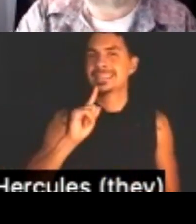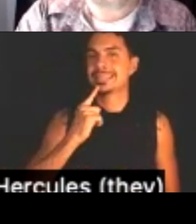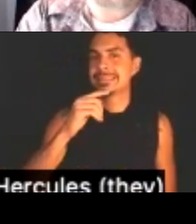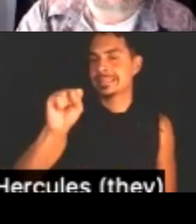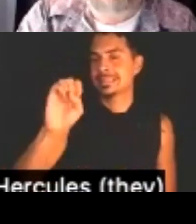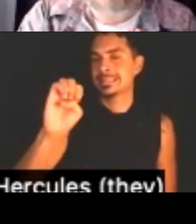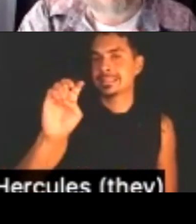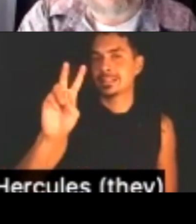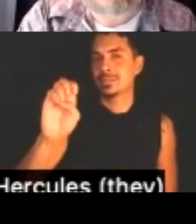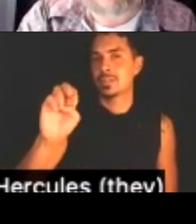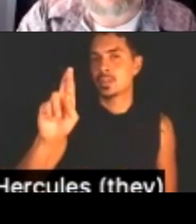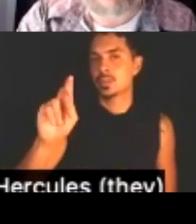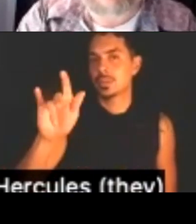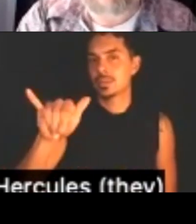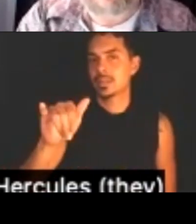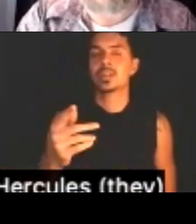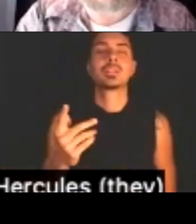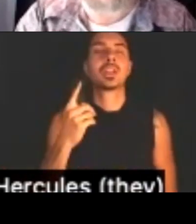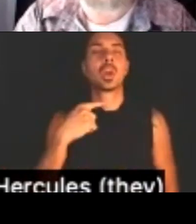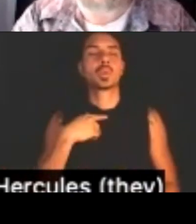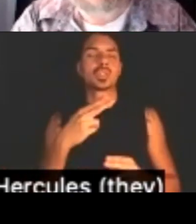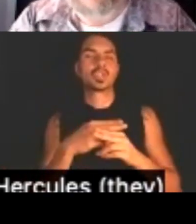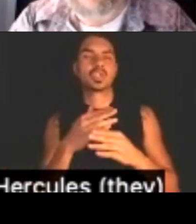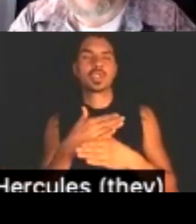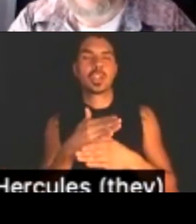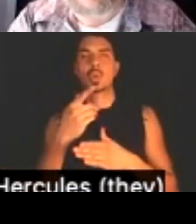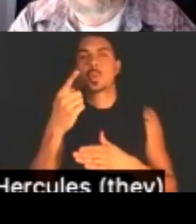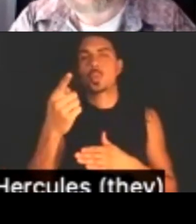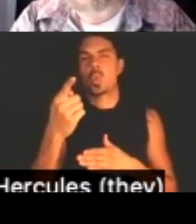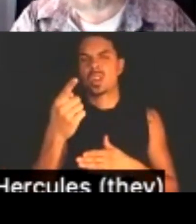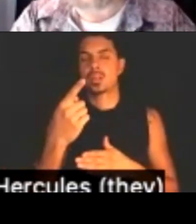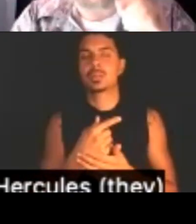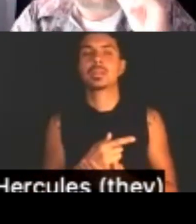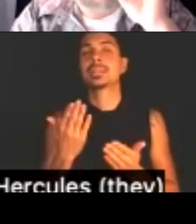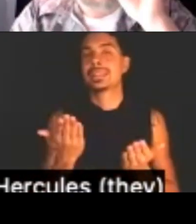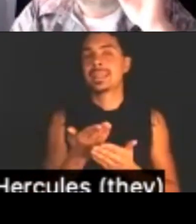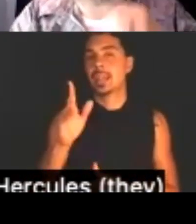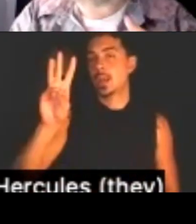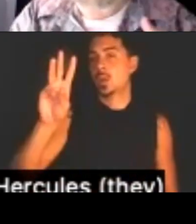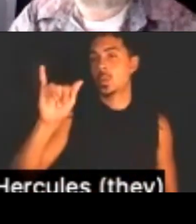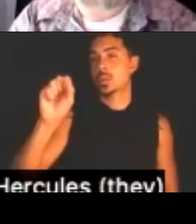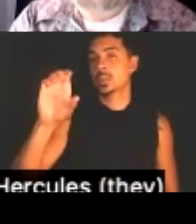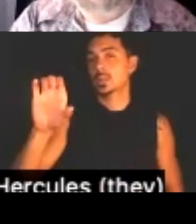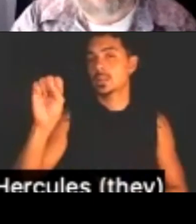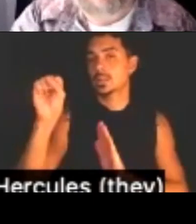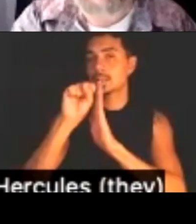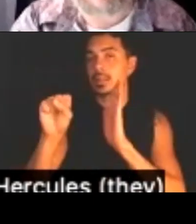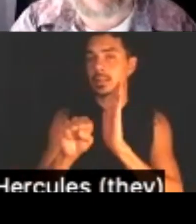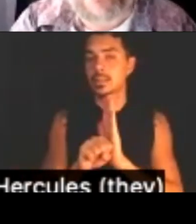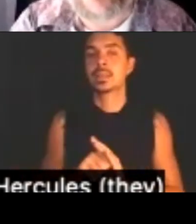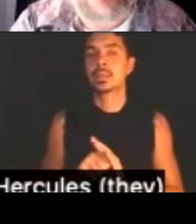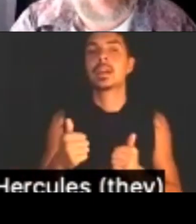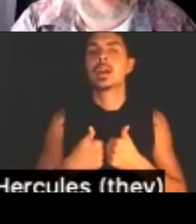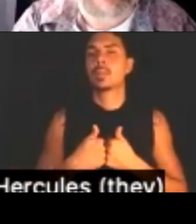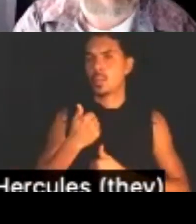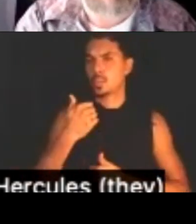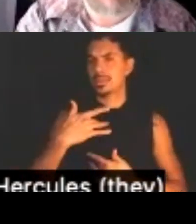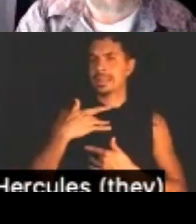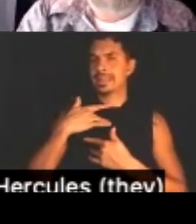I'm just gonna share this one slide with you about a survey that we did in Wisconsin, and I think this is likely very applicable across the country.